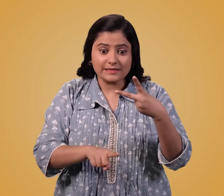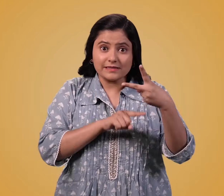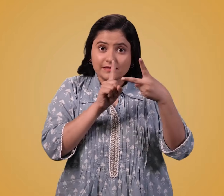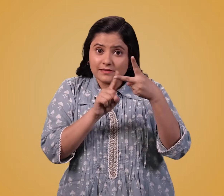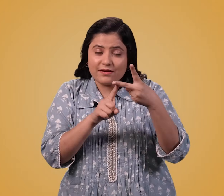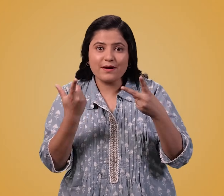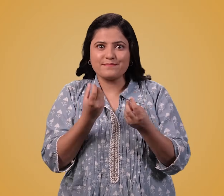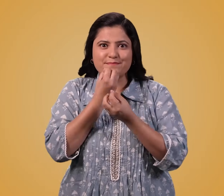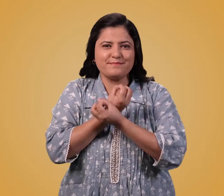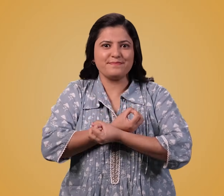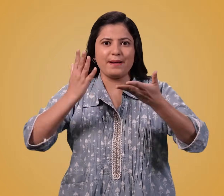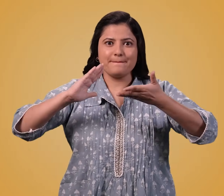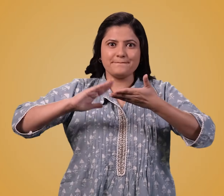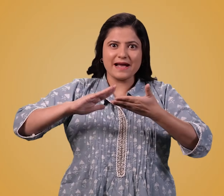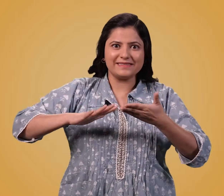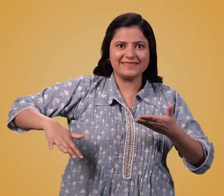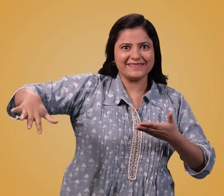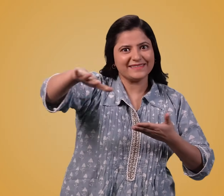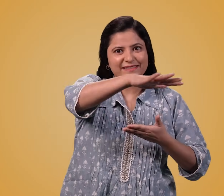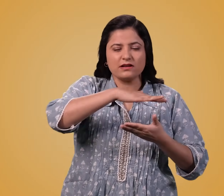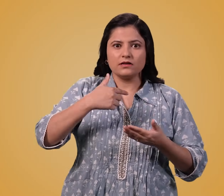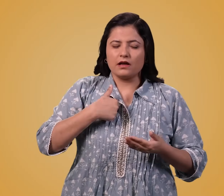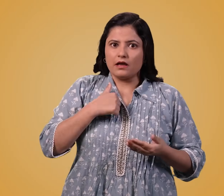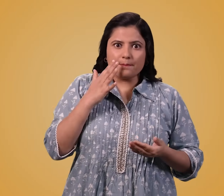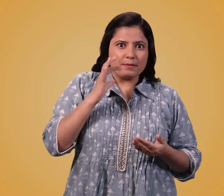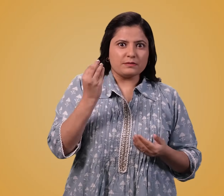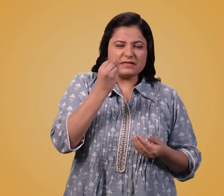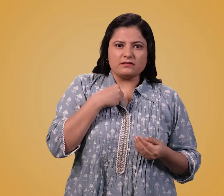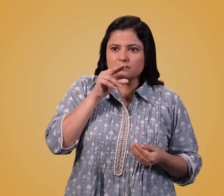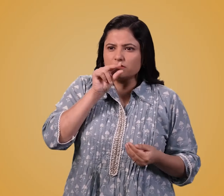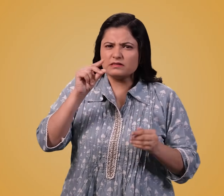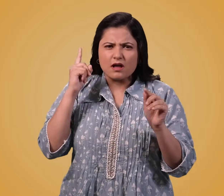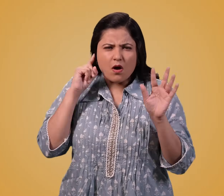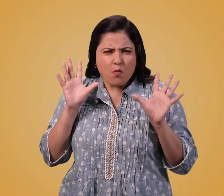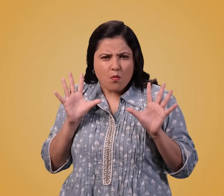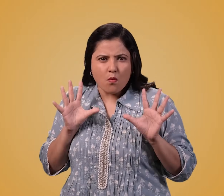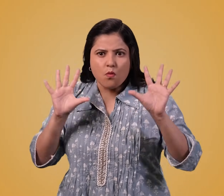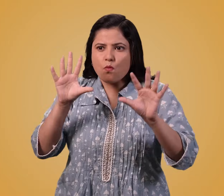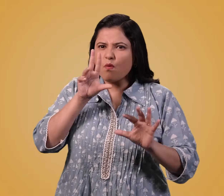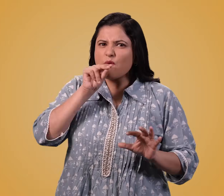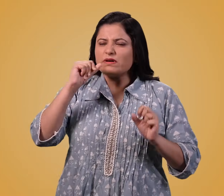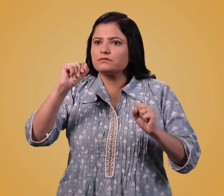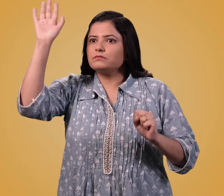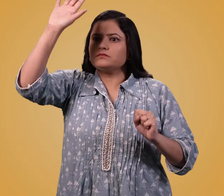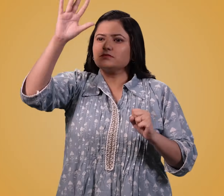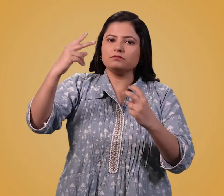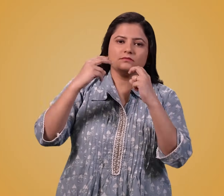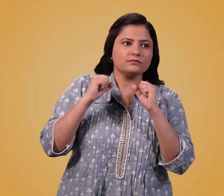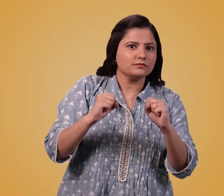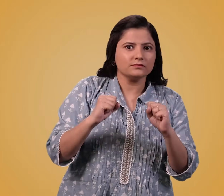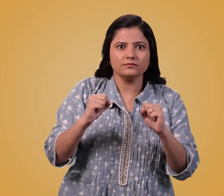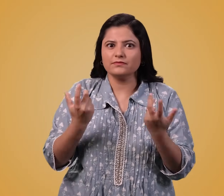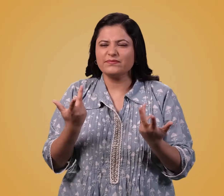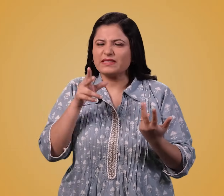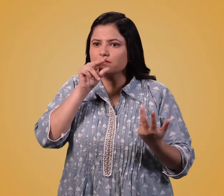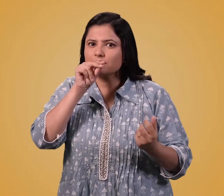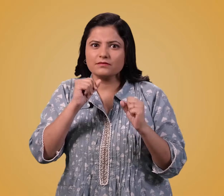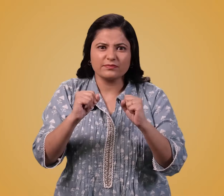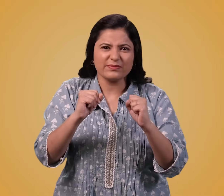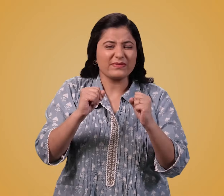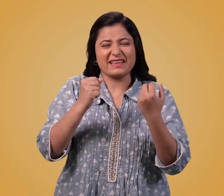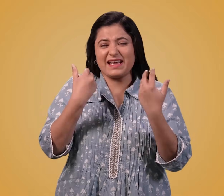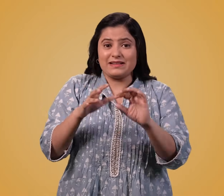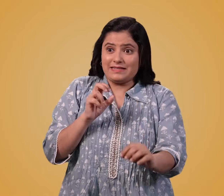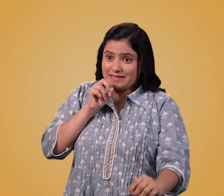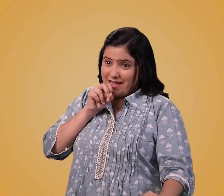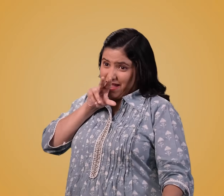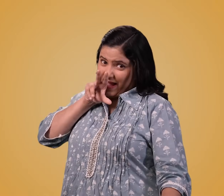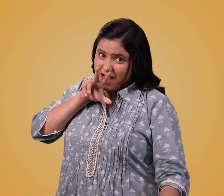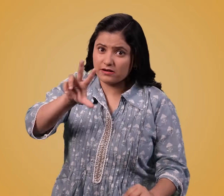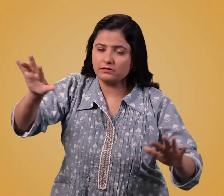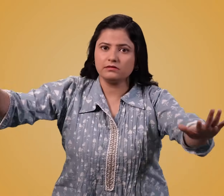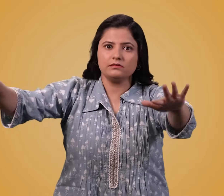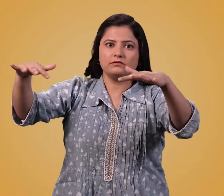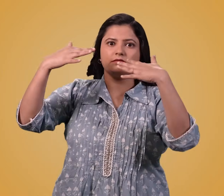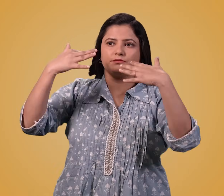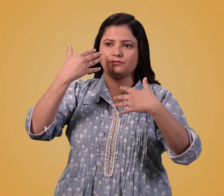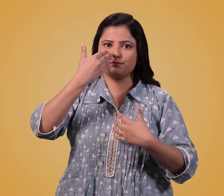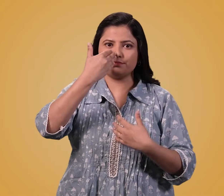You may go to a wedding and want to call a person but it is difficult to raise your voice without drawing attention.